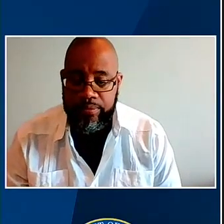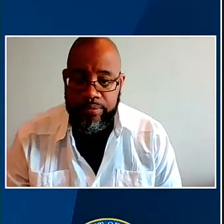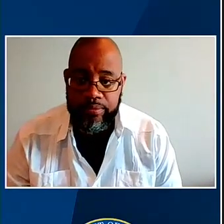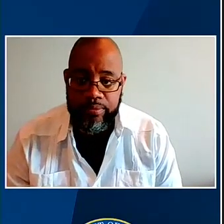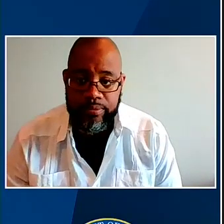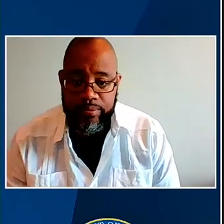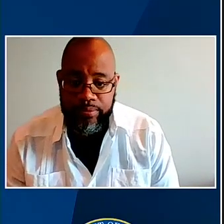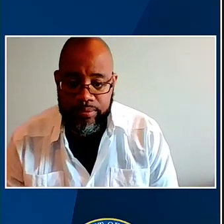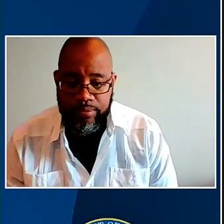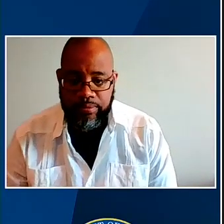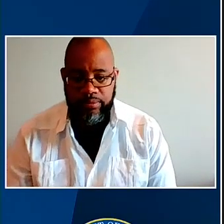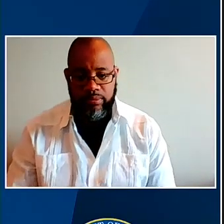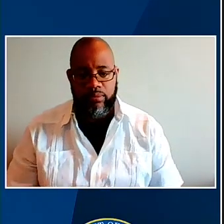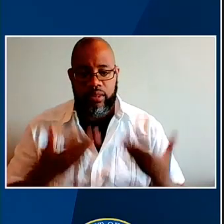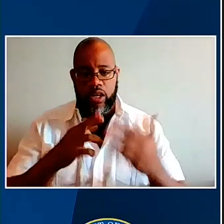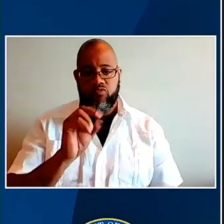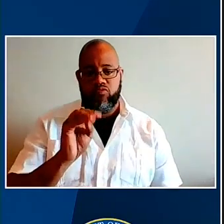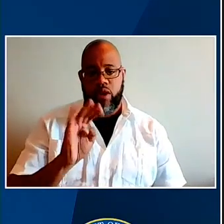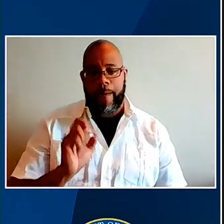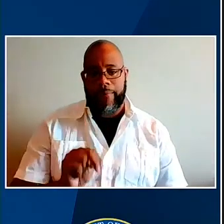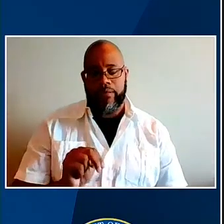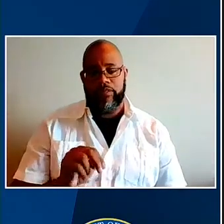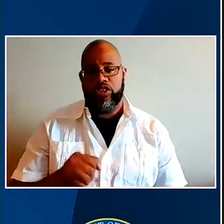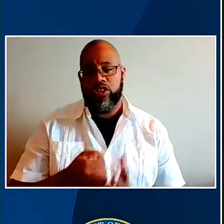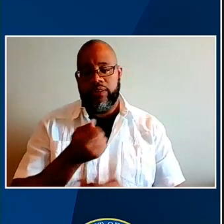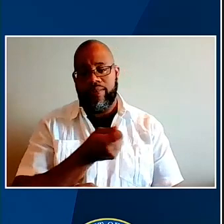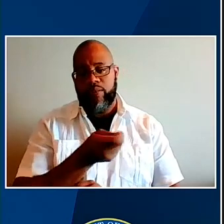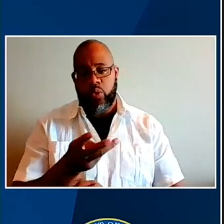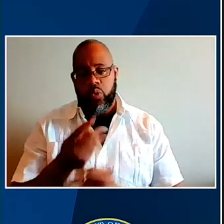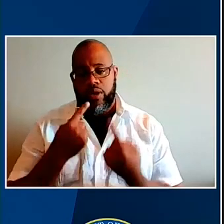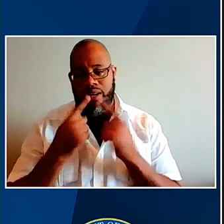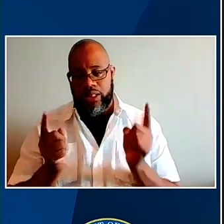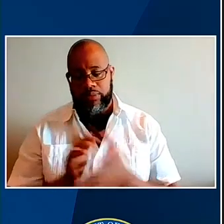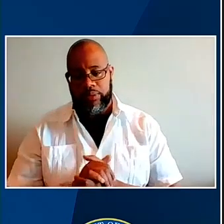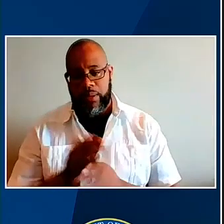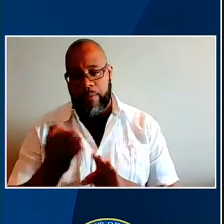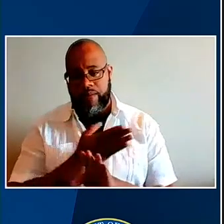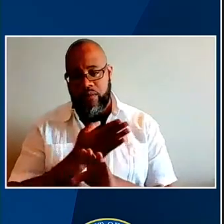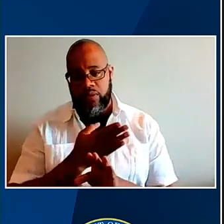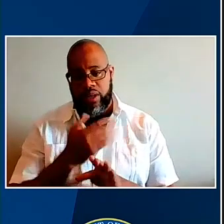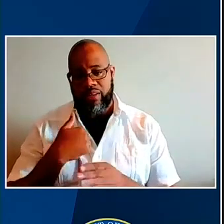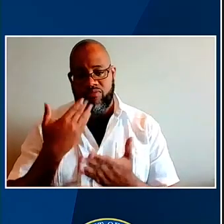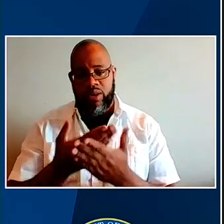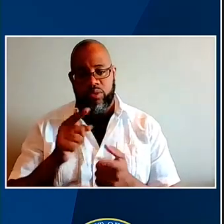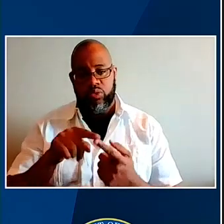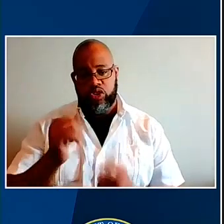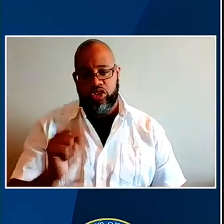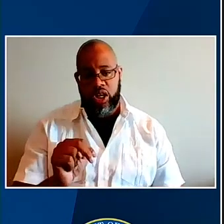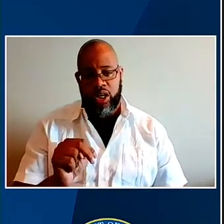Thanks, Robyn. Just a couple of announcements before I get to John. Scott Dolan will be coming